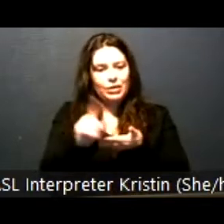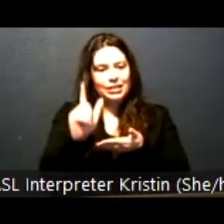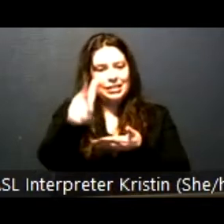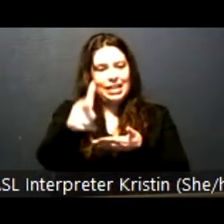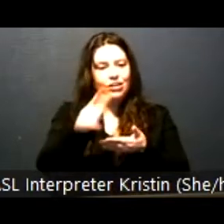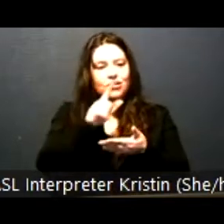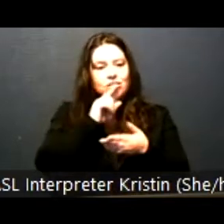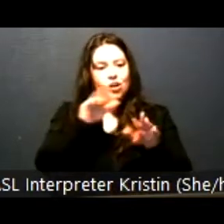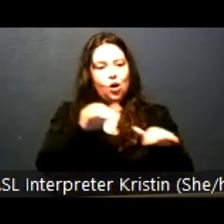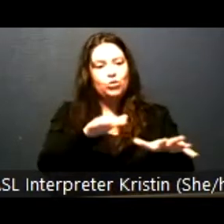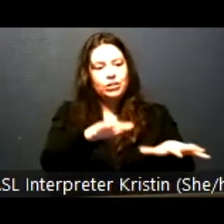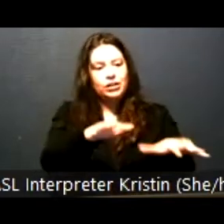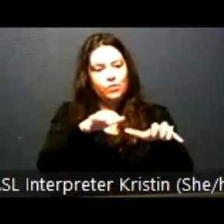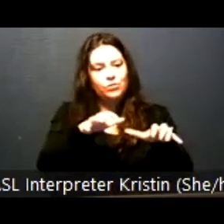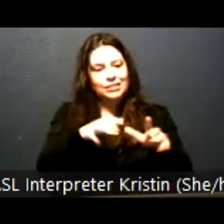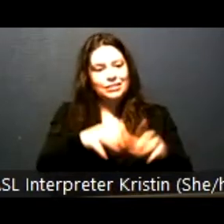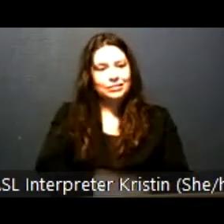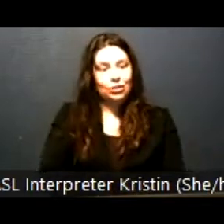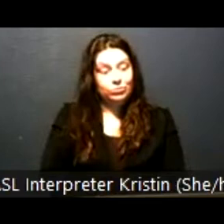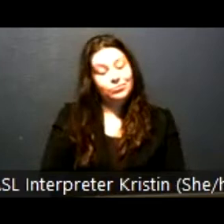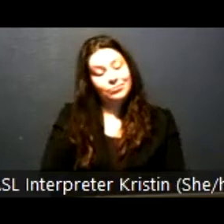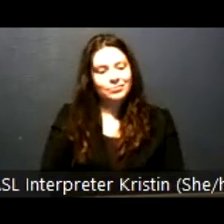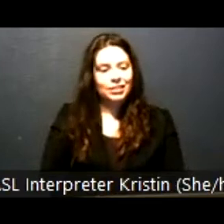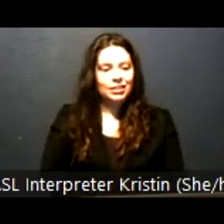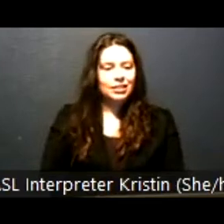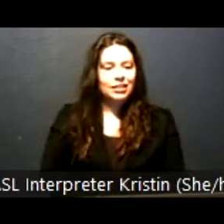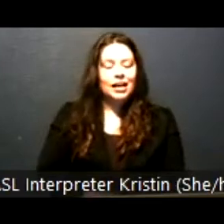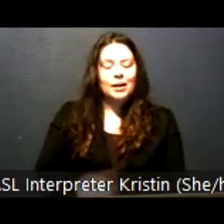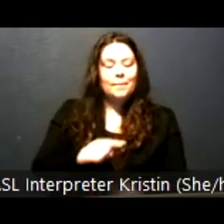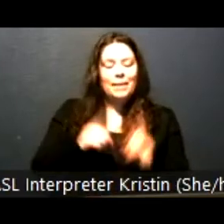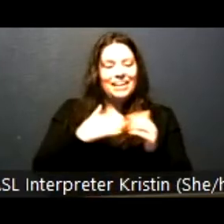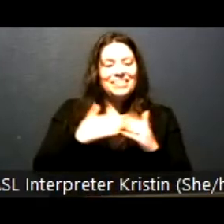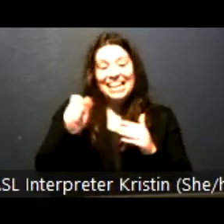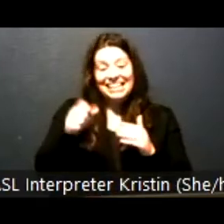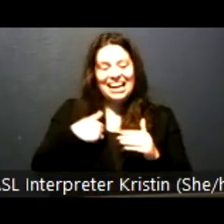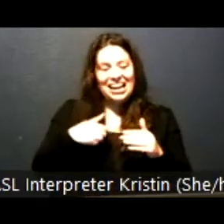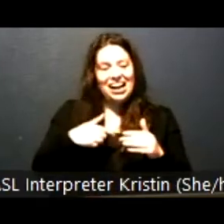so a really big change really quickly but I grew up in a pretty rural area where